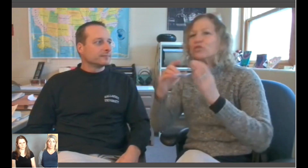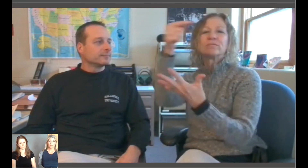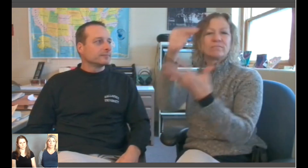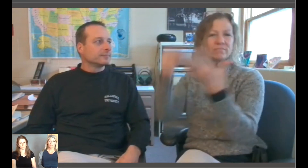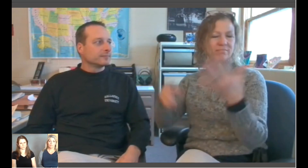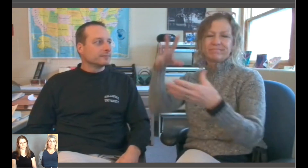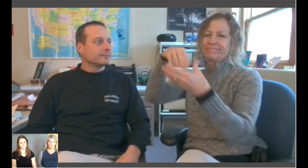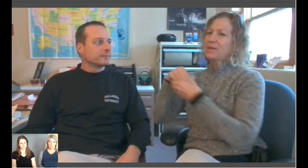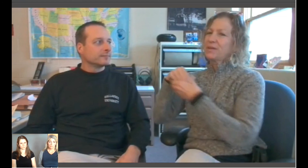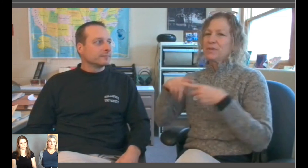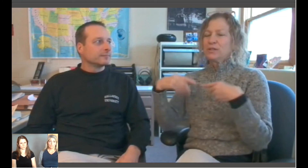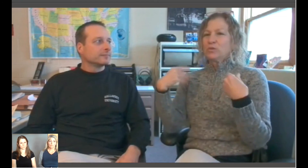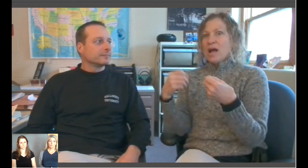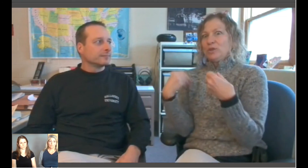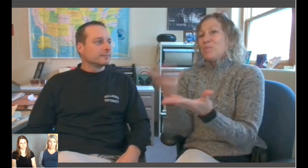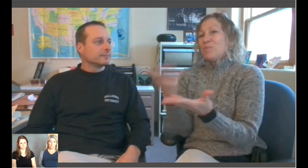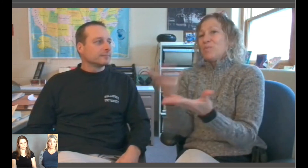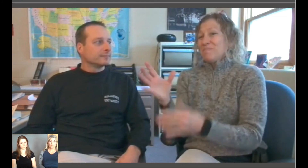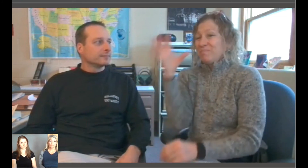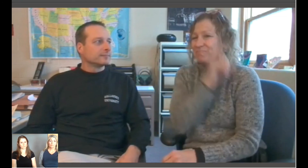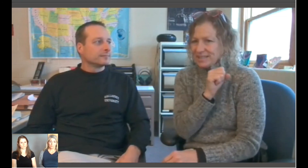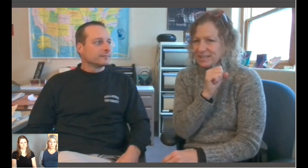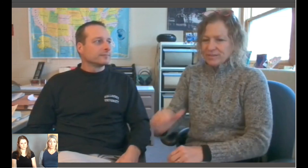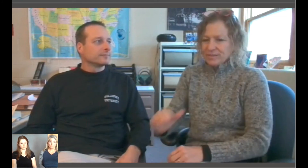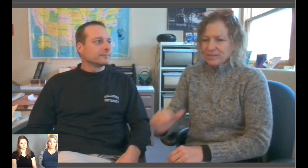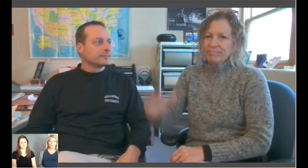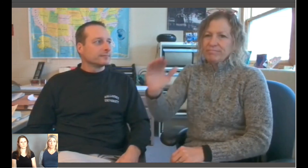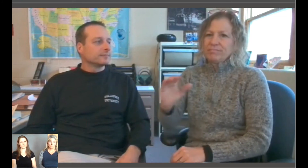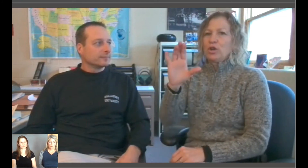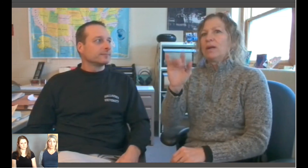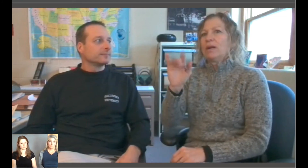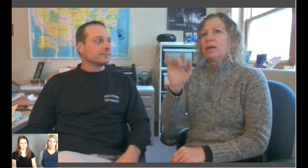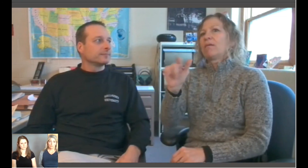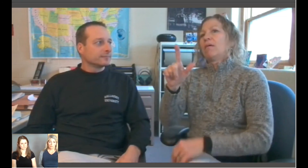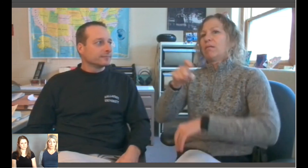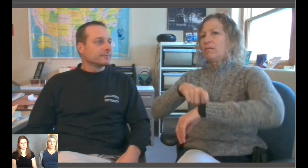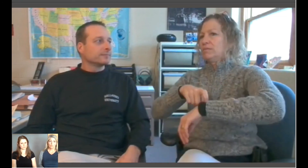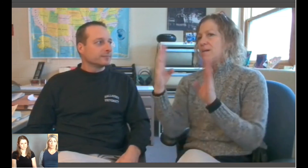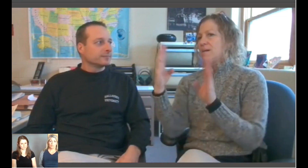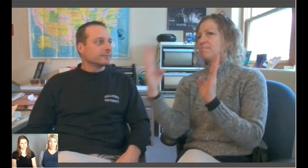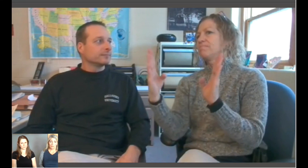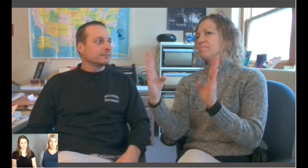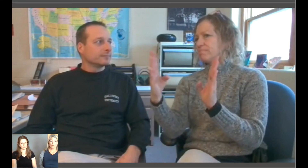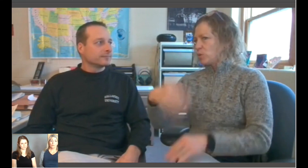so that it's all provided together. If they've missed something then hopefully during that critical time we can give it to them.